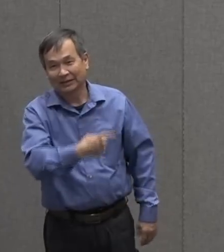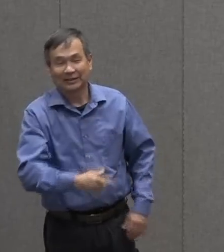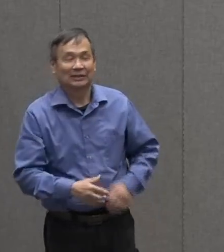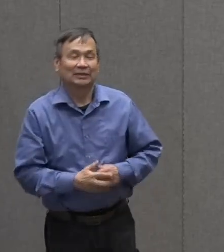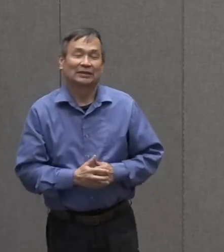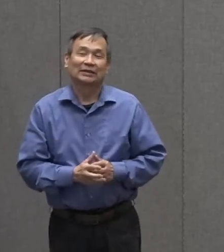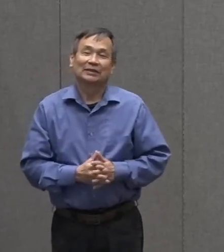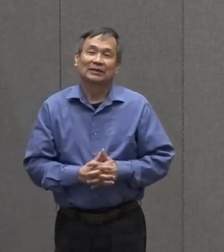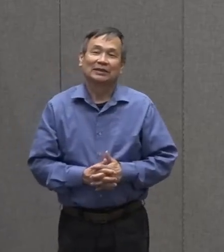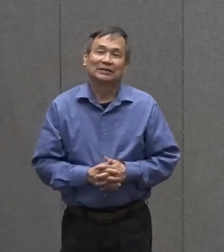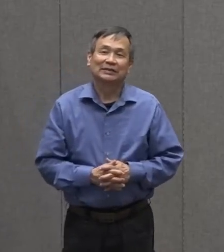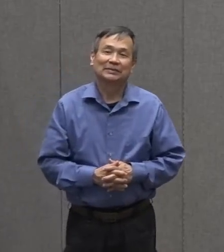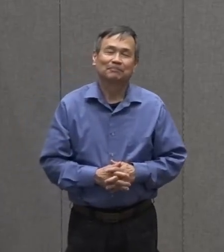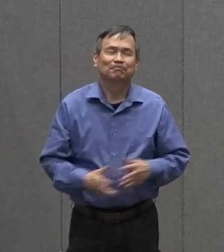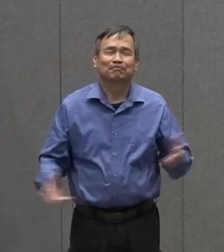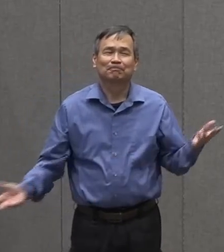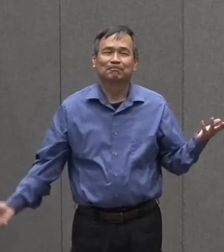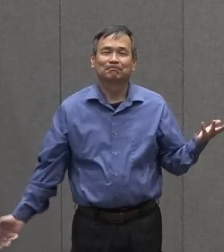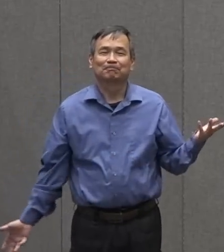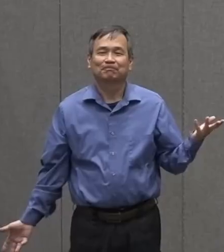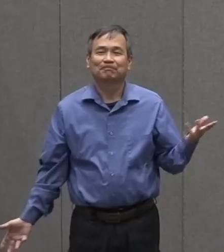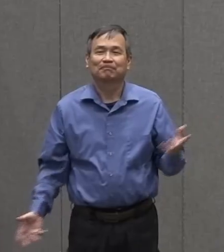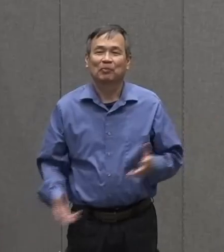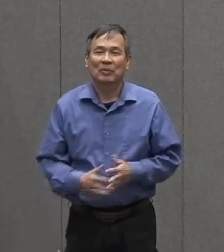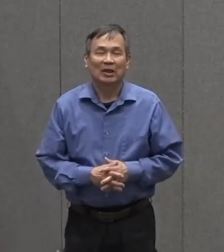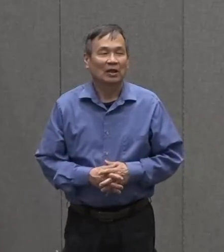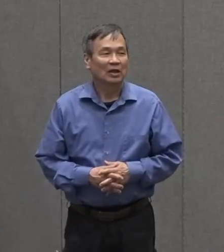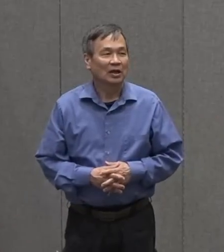All right. Well, one thing we have not talked to talked about